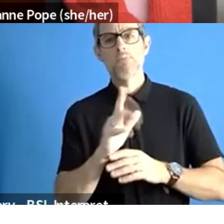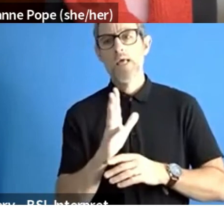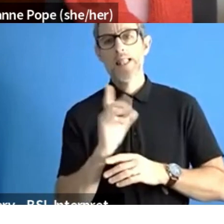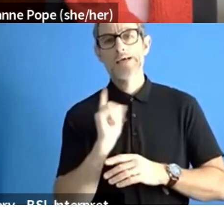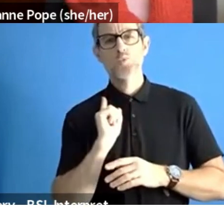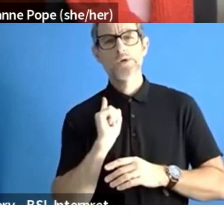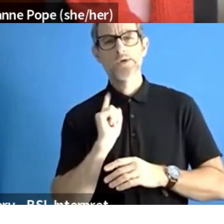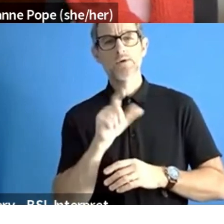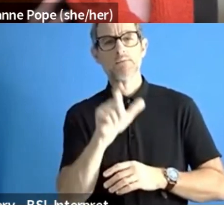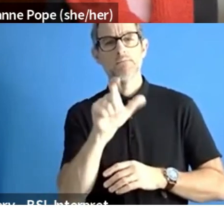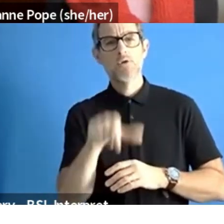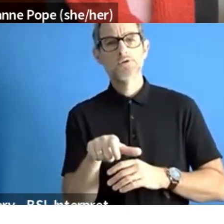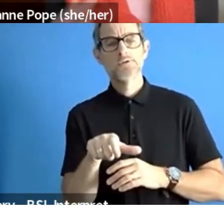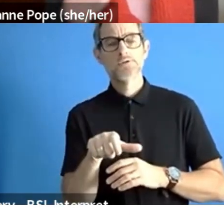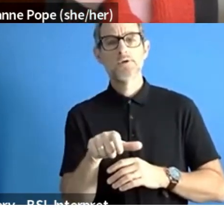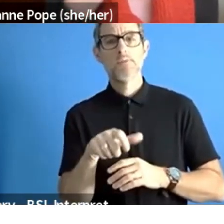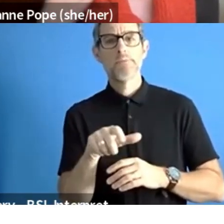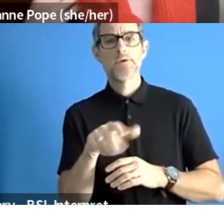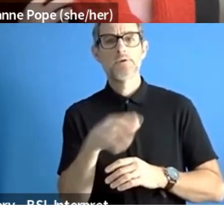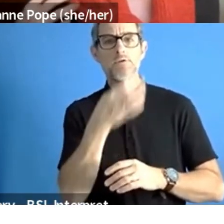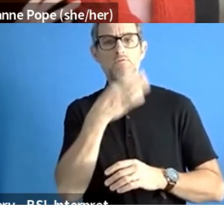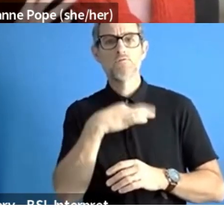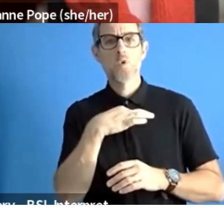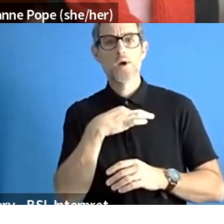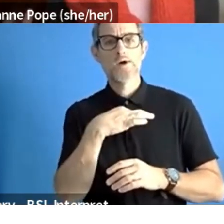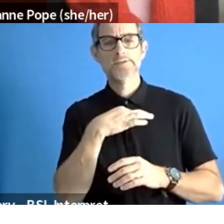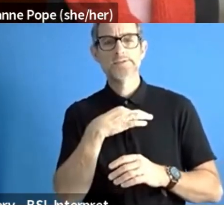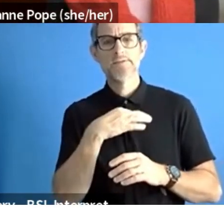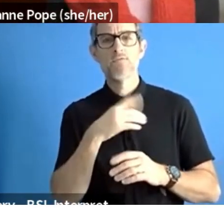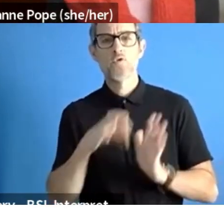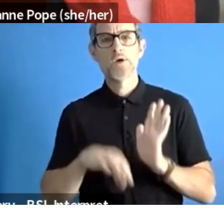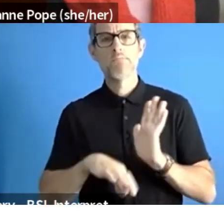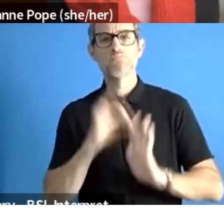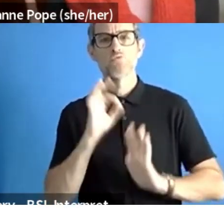somebody did make a request about improving accessibility of a